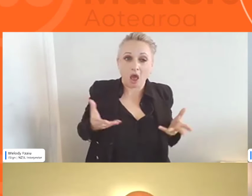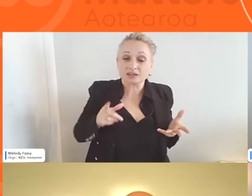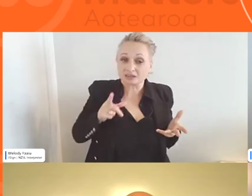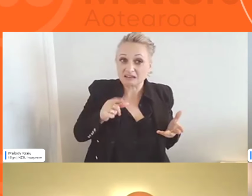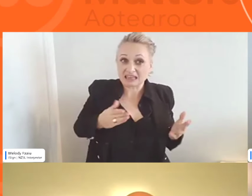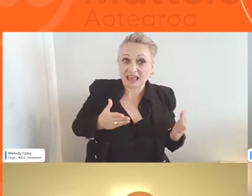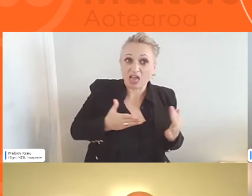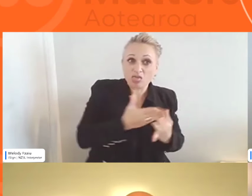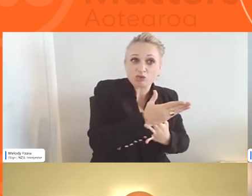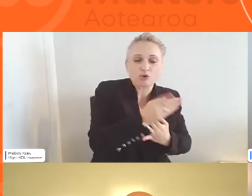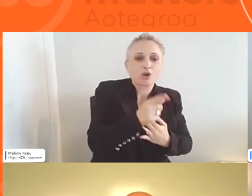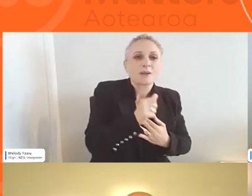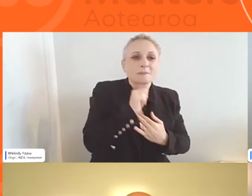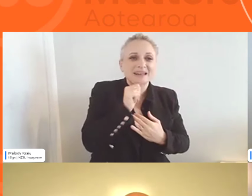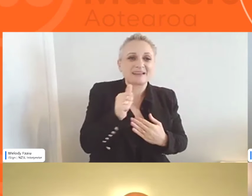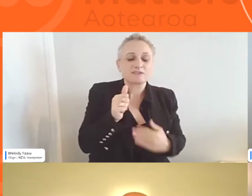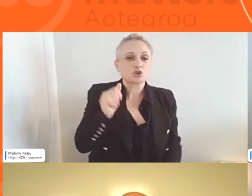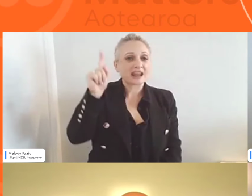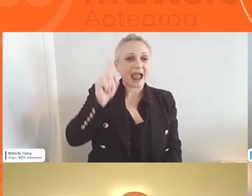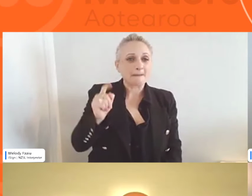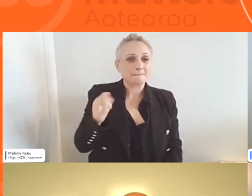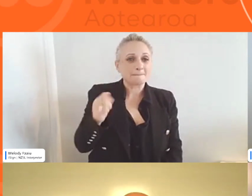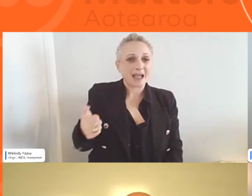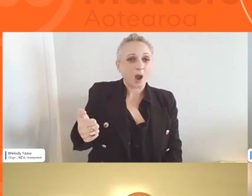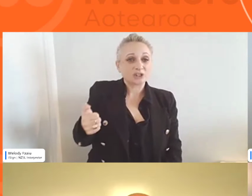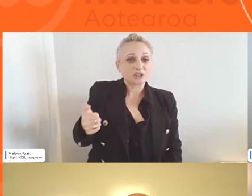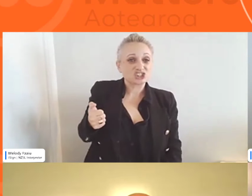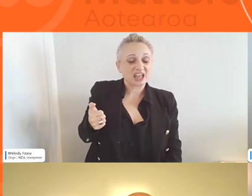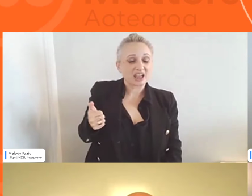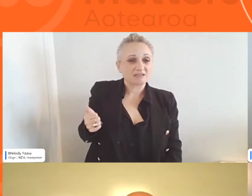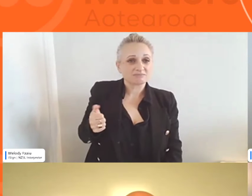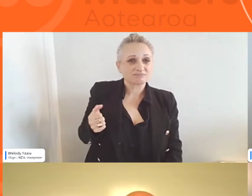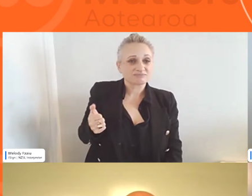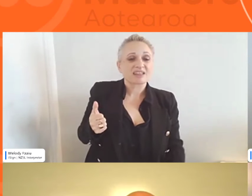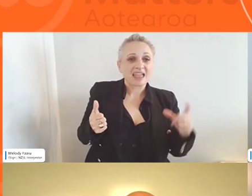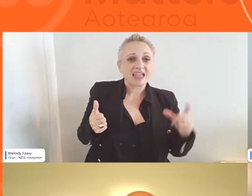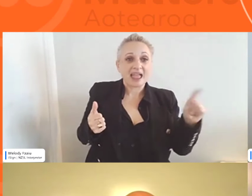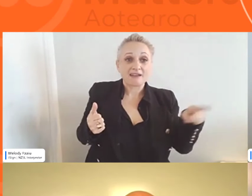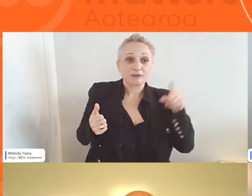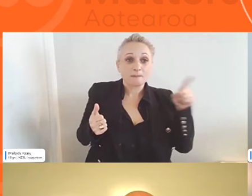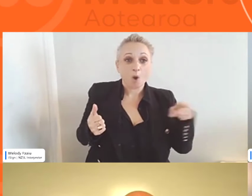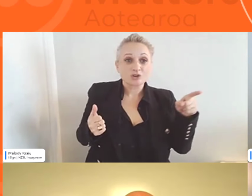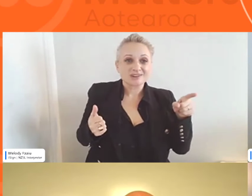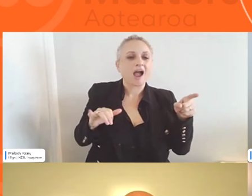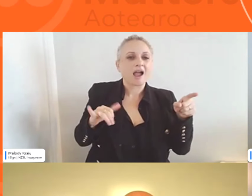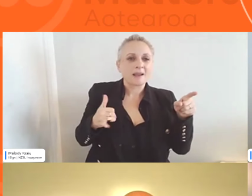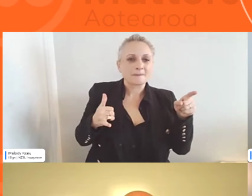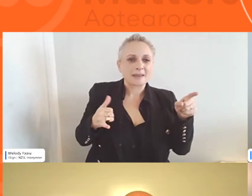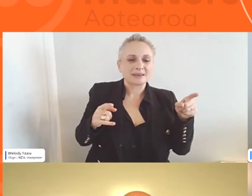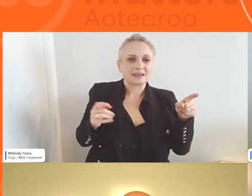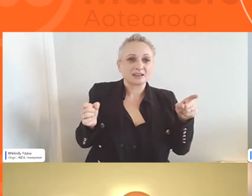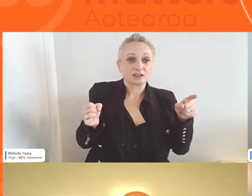a power chair, one with a motor and everything, which you've got to drive with a joystick or I drive with my chin, yeah, they get a